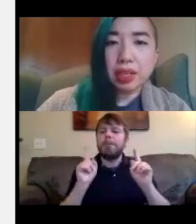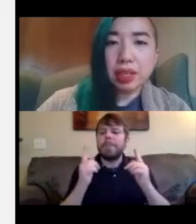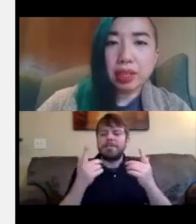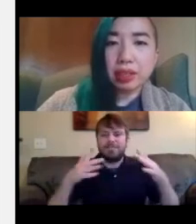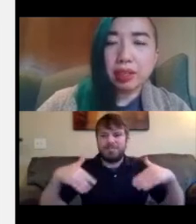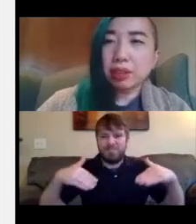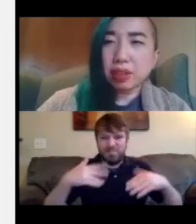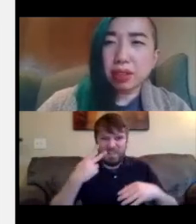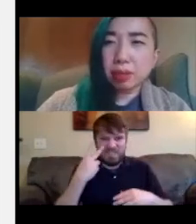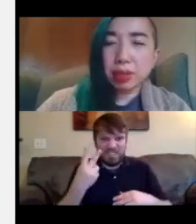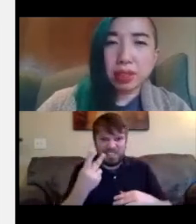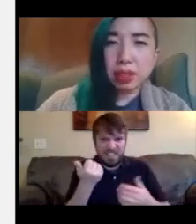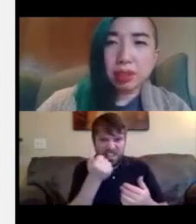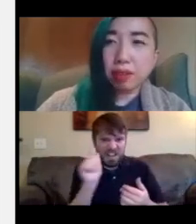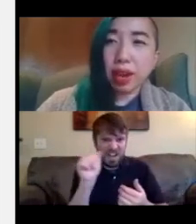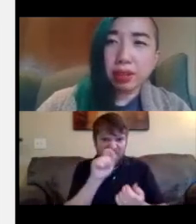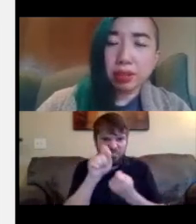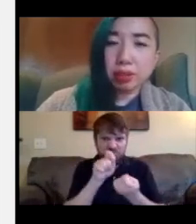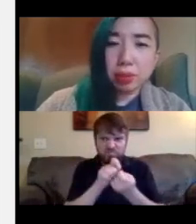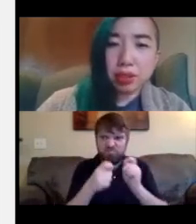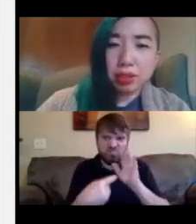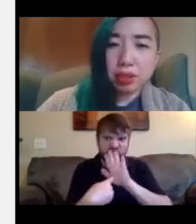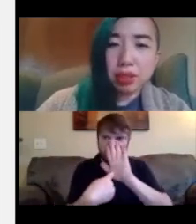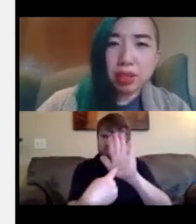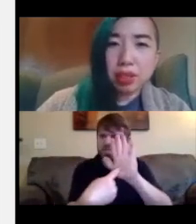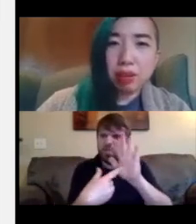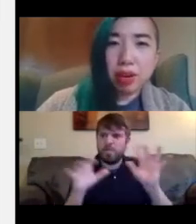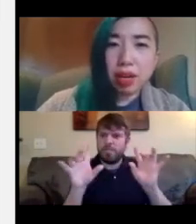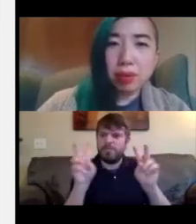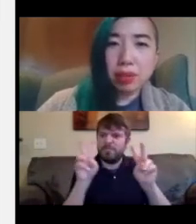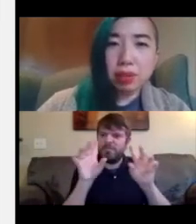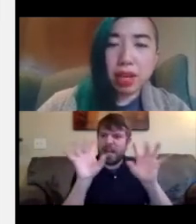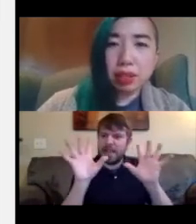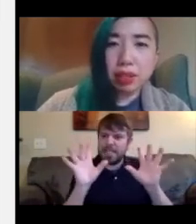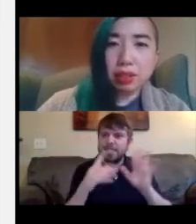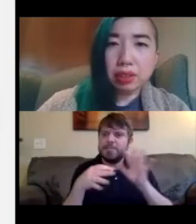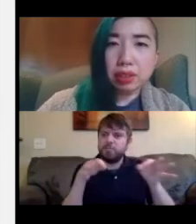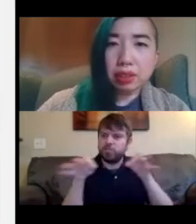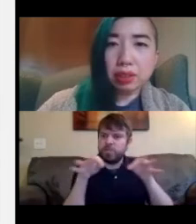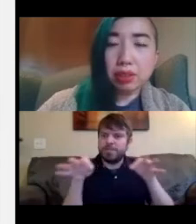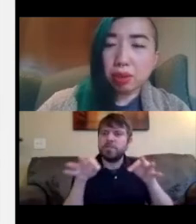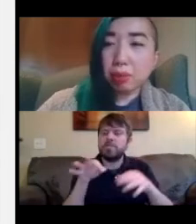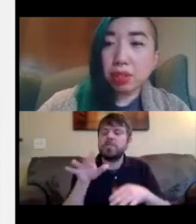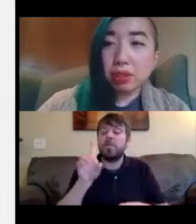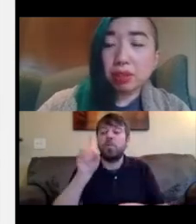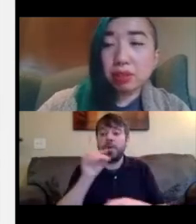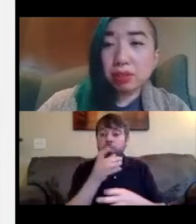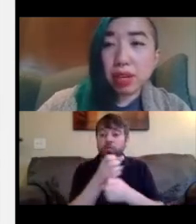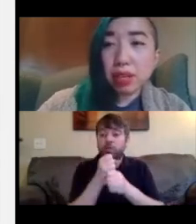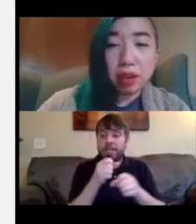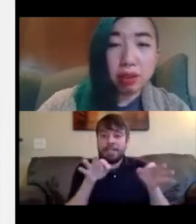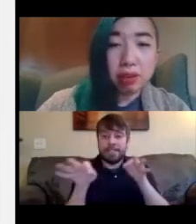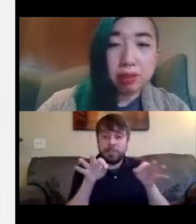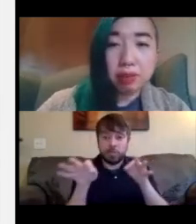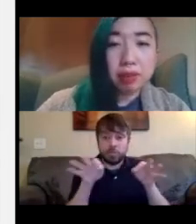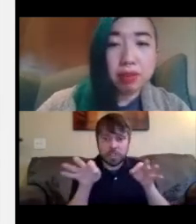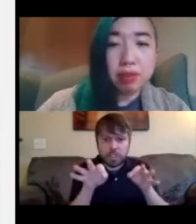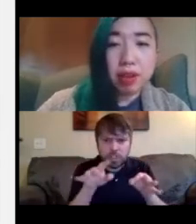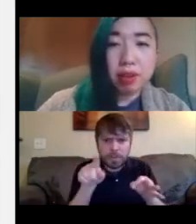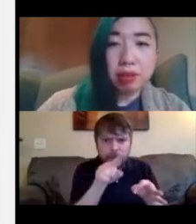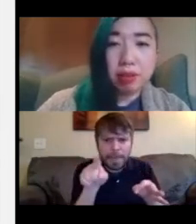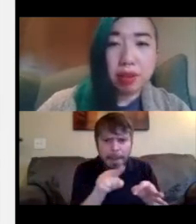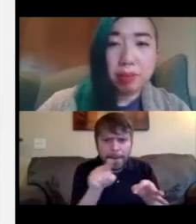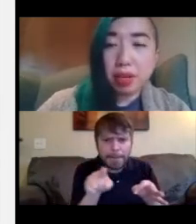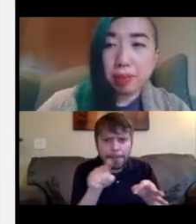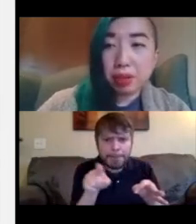that's like, an explicit violent description yet. Right? We do get this description of an image,